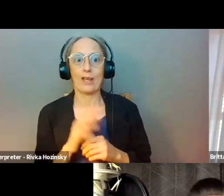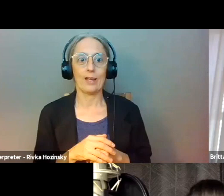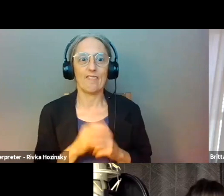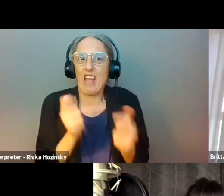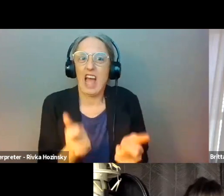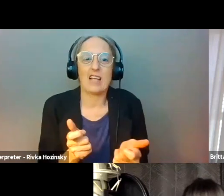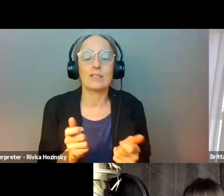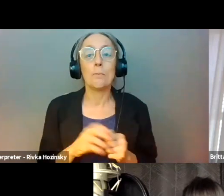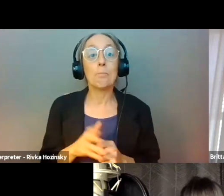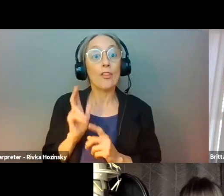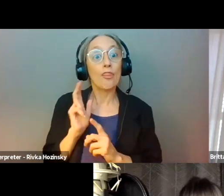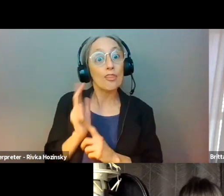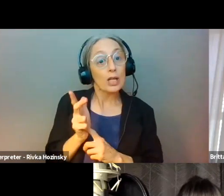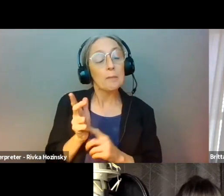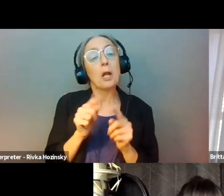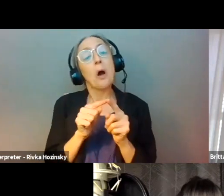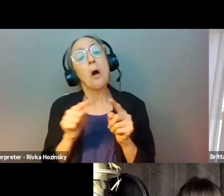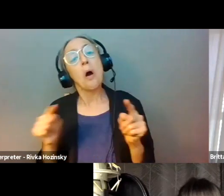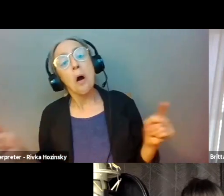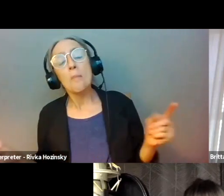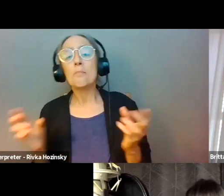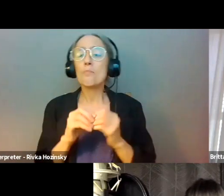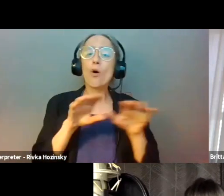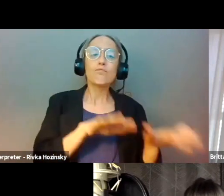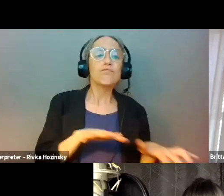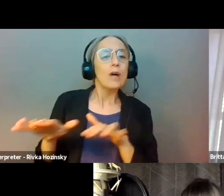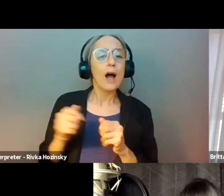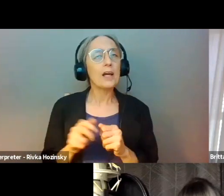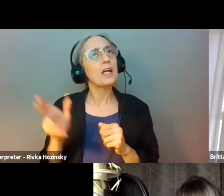now I know that I can kind of ease into it and listen to the cadence of the speaker